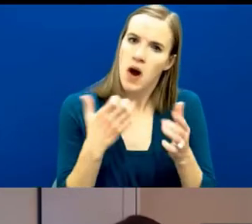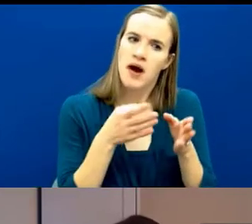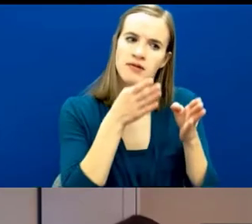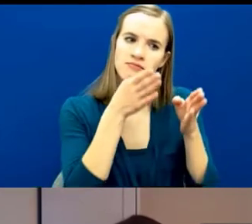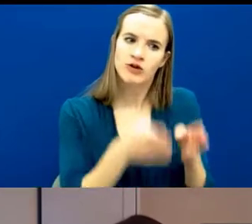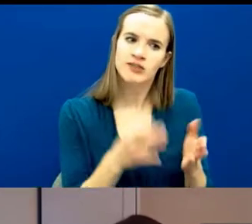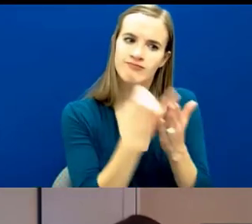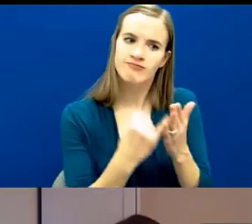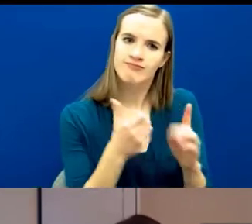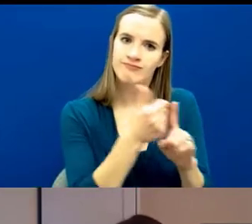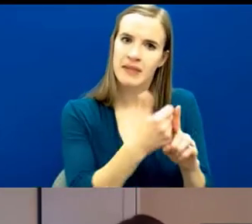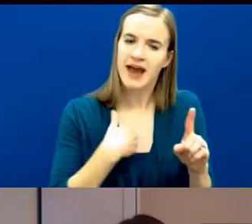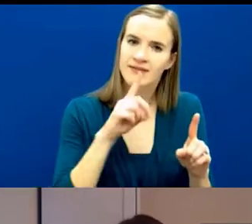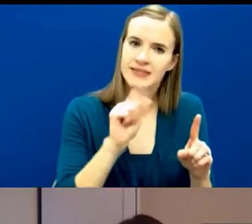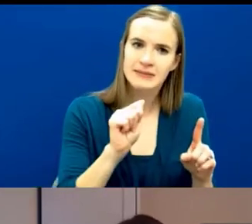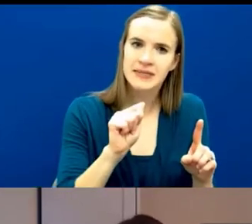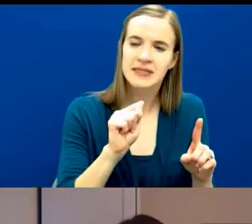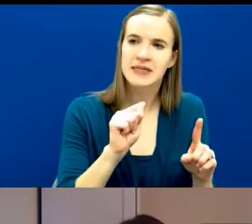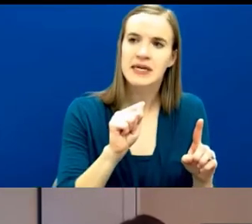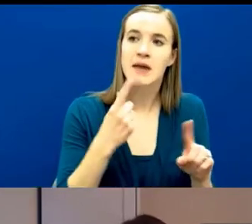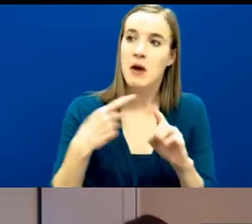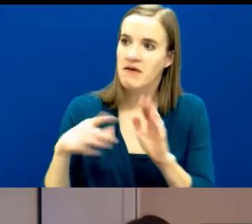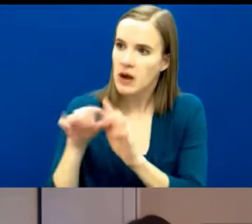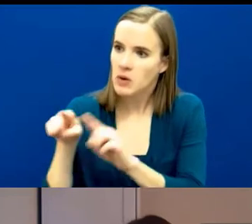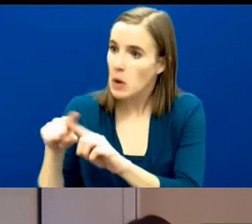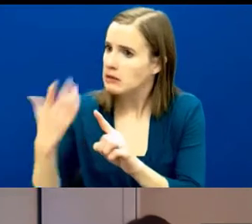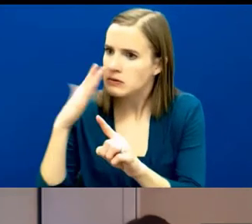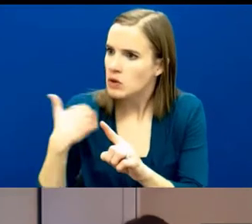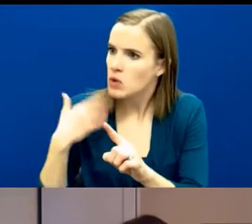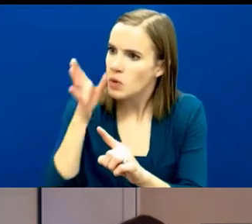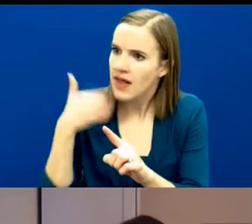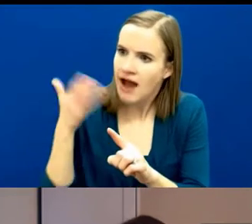such emotion infused into the art, because I think that this very much is